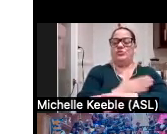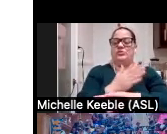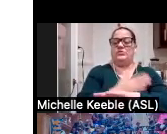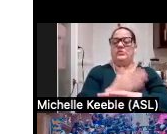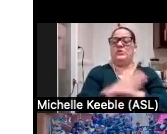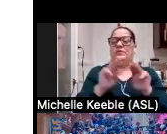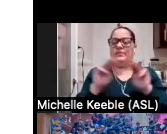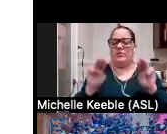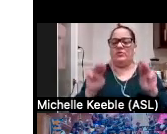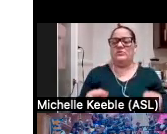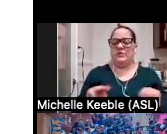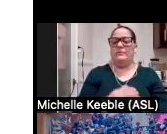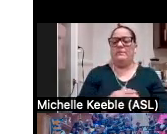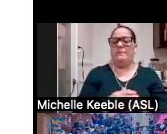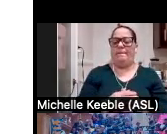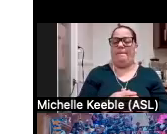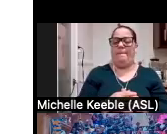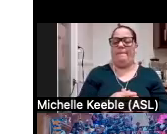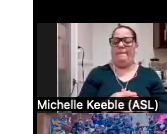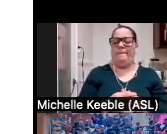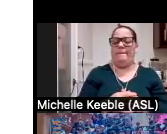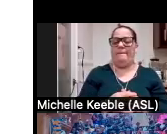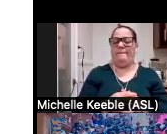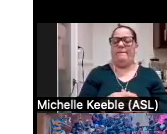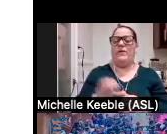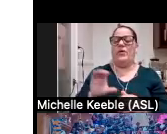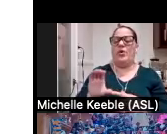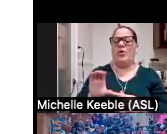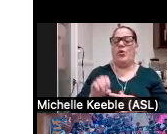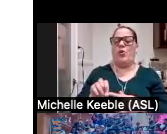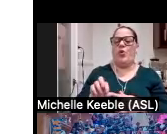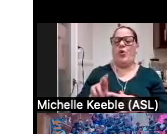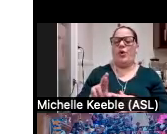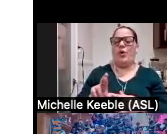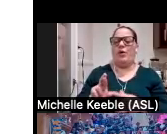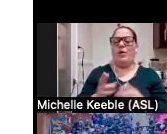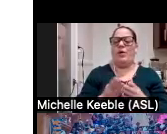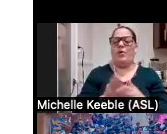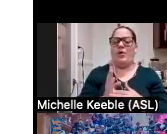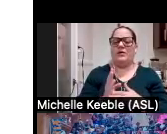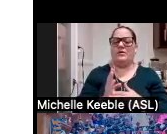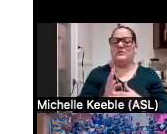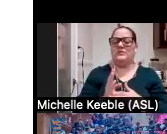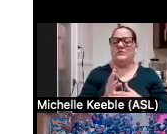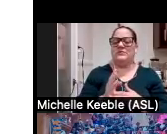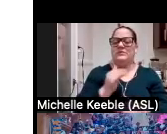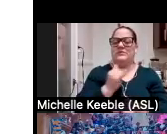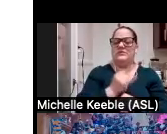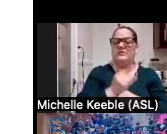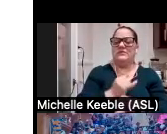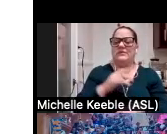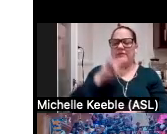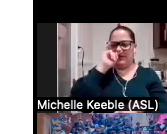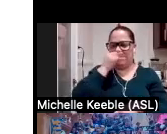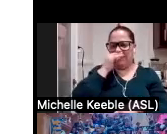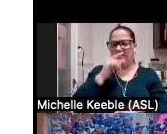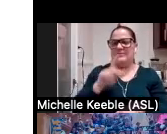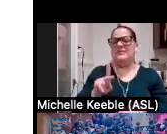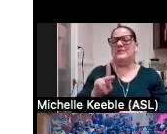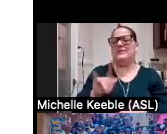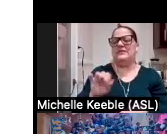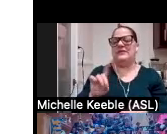in what's called the Kornreich Institute of Disability Studies, which acronym KIDS. So,